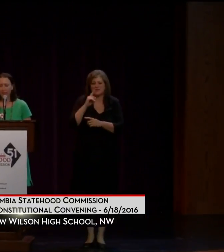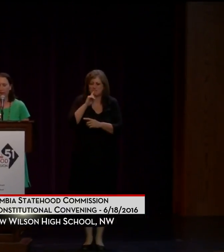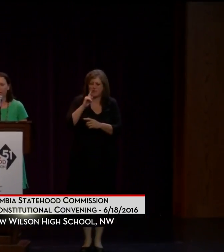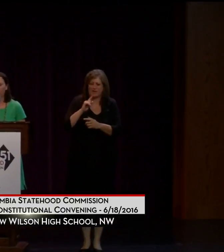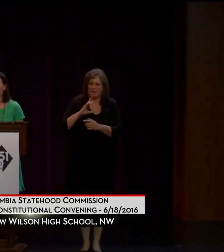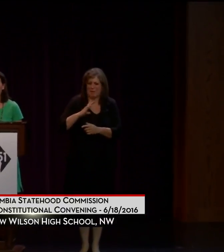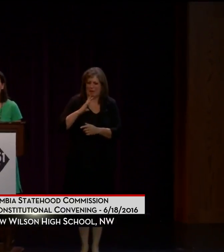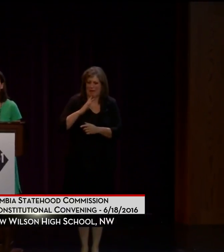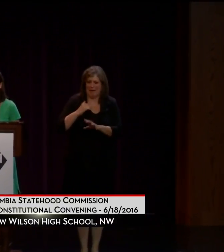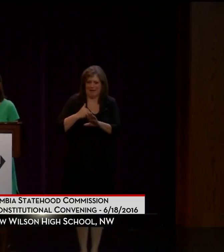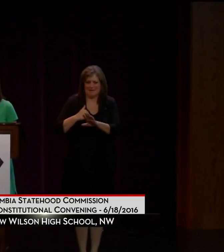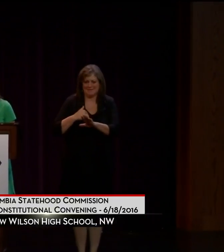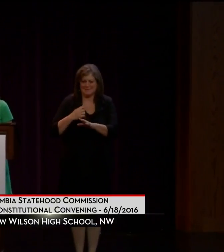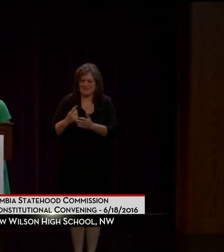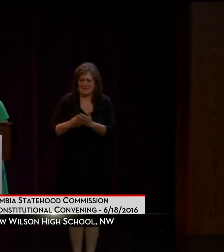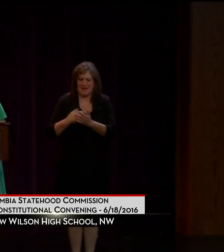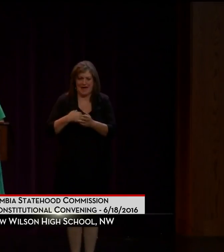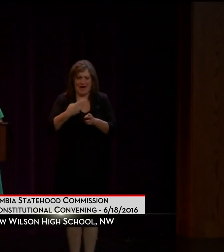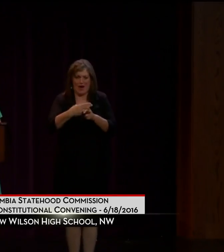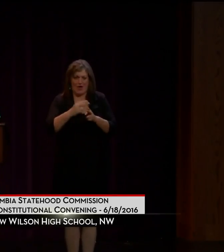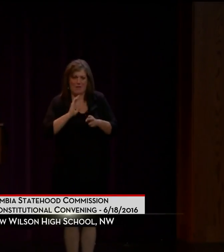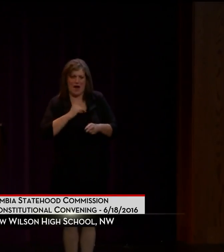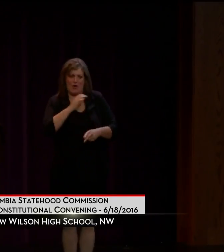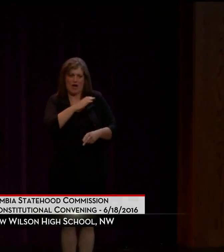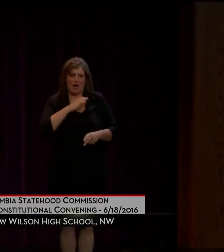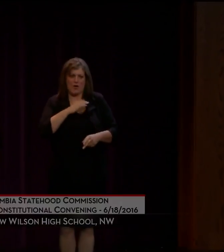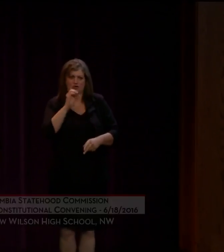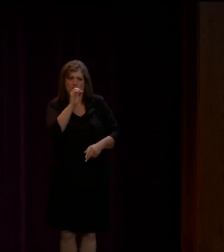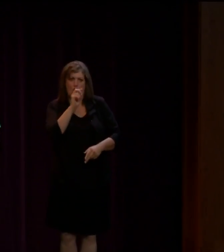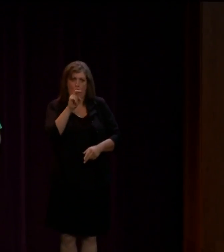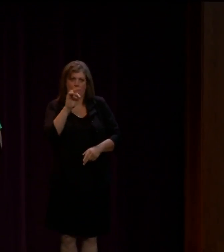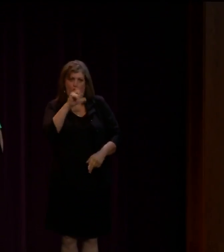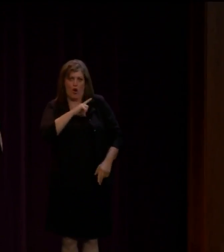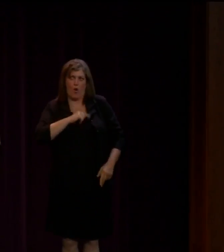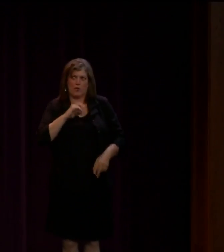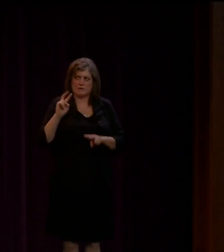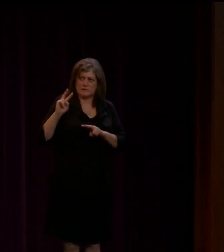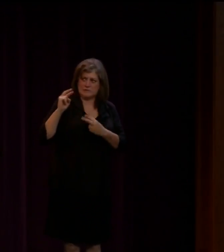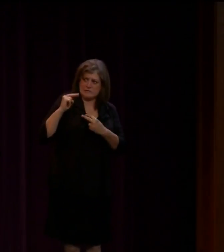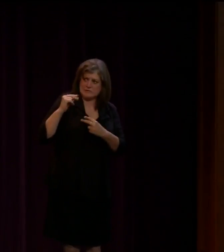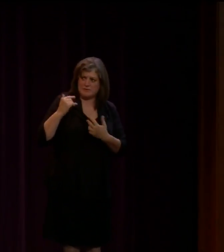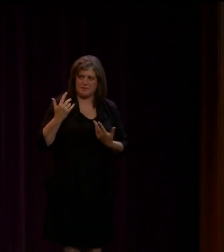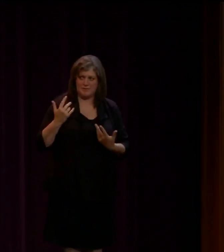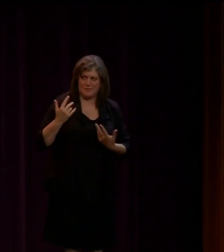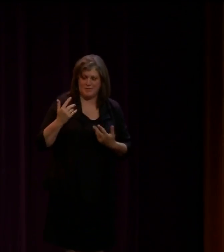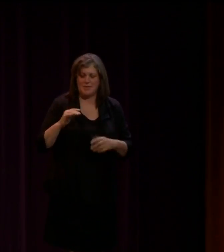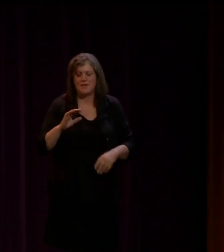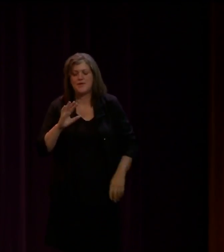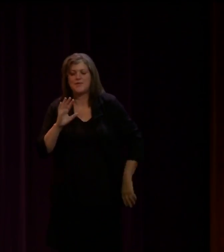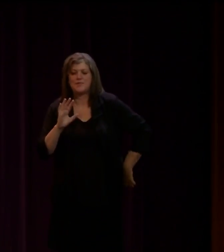I CALL THEM, I OFTEN CALL THEM OUR CONGRESSIONAL OVERLORDS.